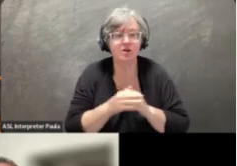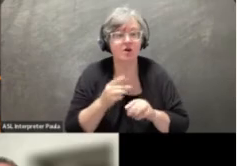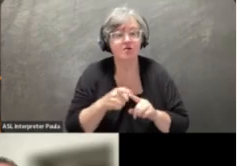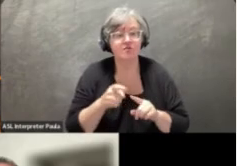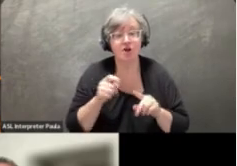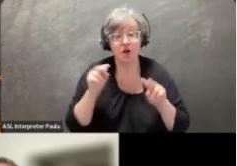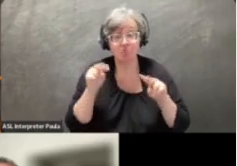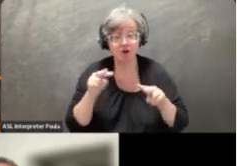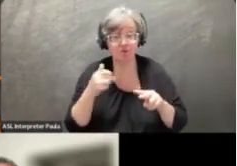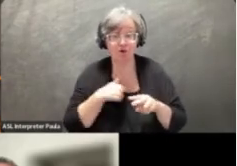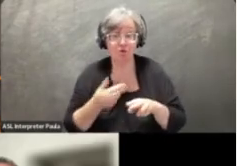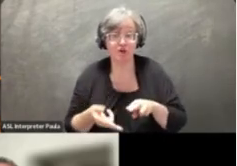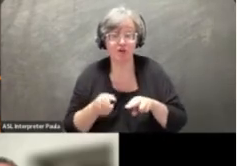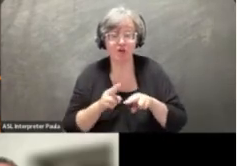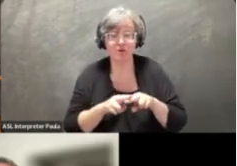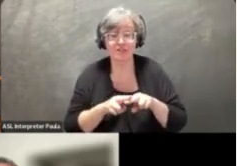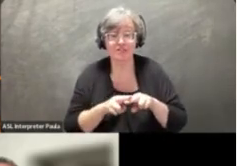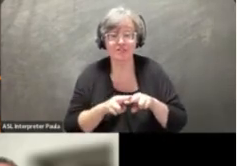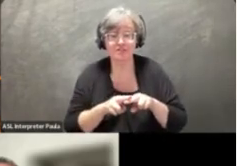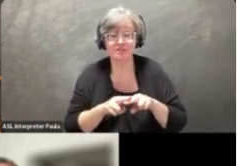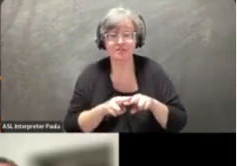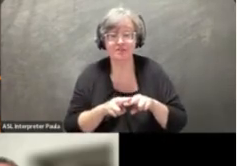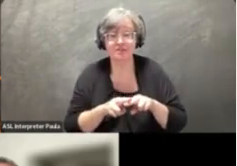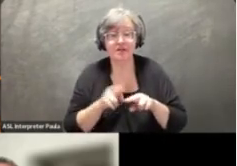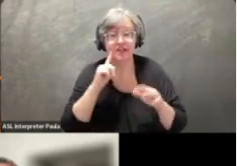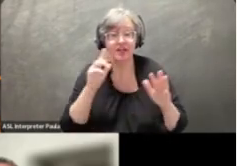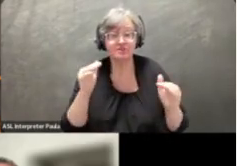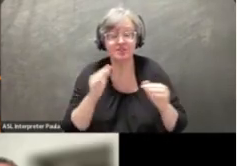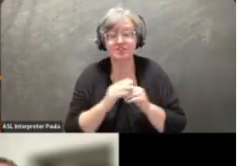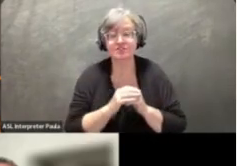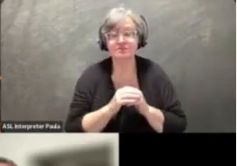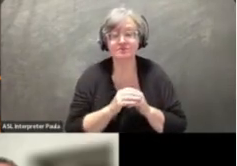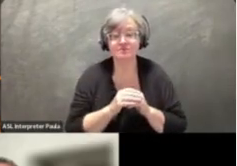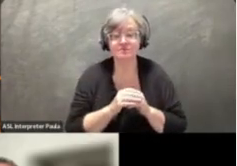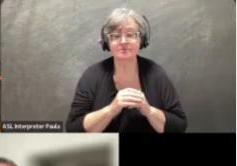are we increasing the the expectations? A lot of times,